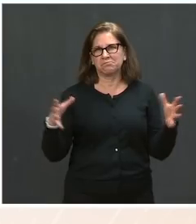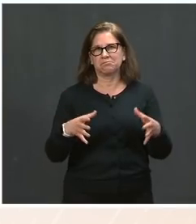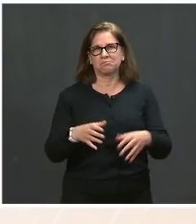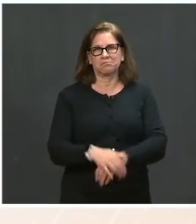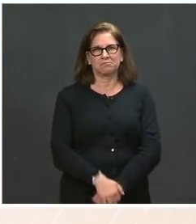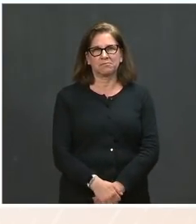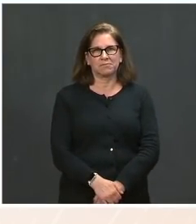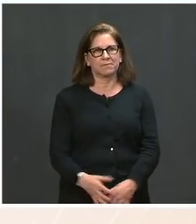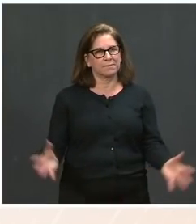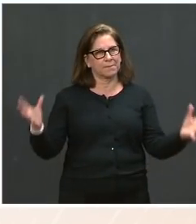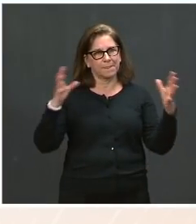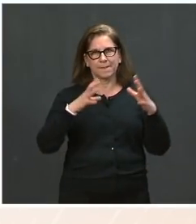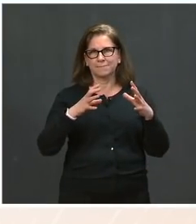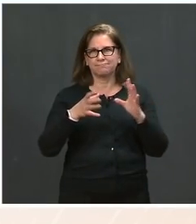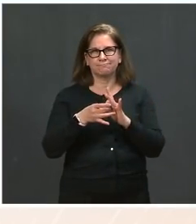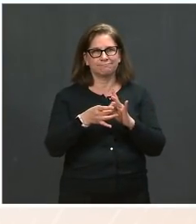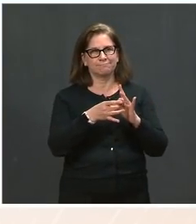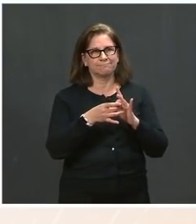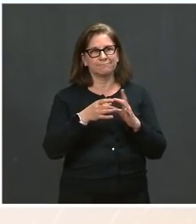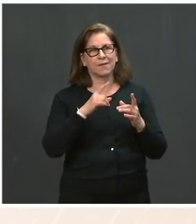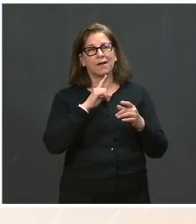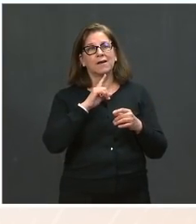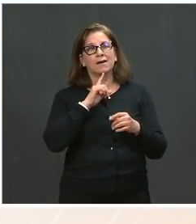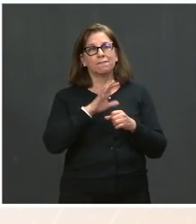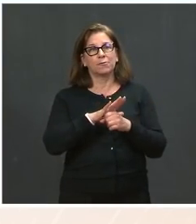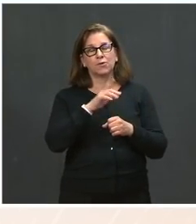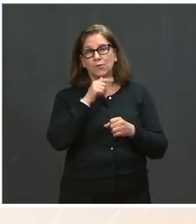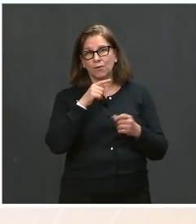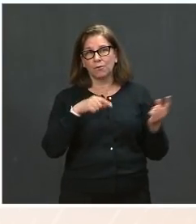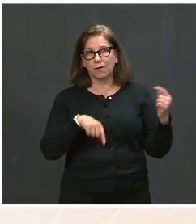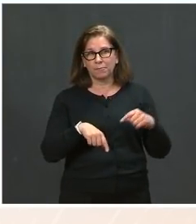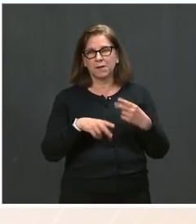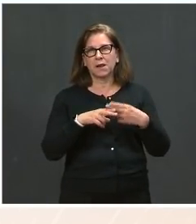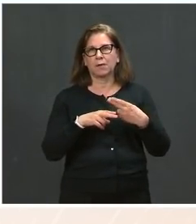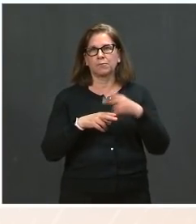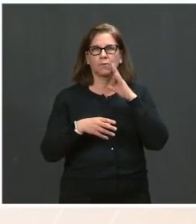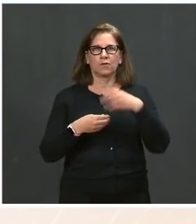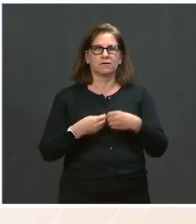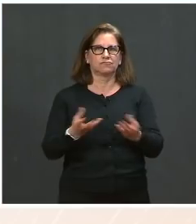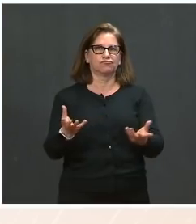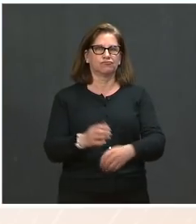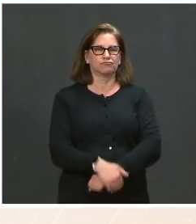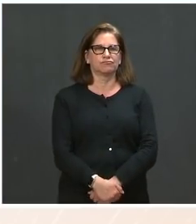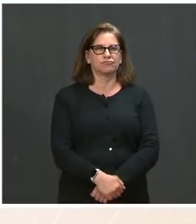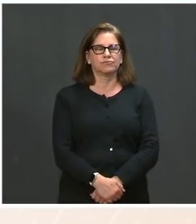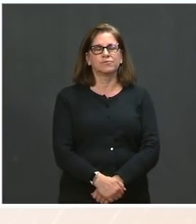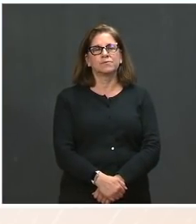And once we have confirmation of attendees, we'll share that information with all of you. Go ahead. The Press: The meeting next week on semiconductors --